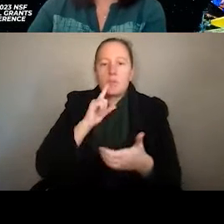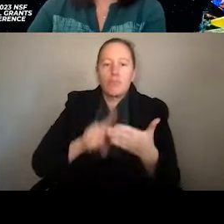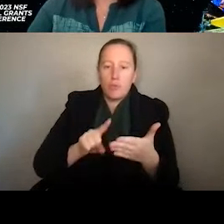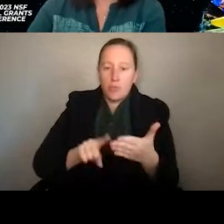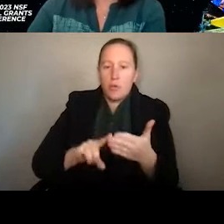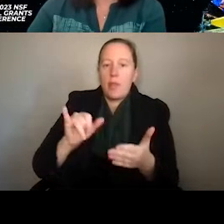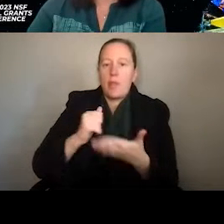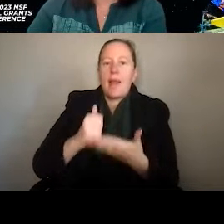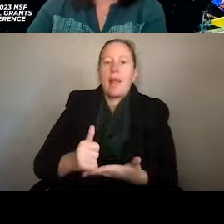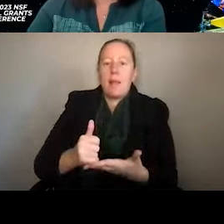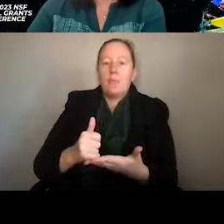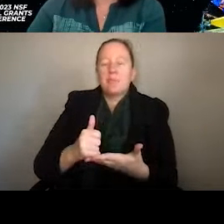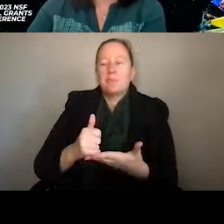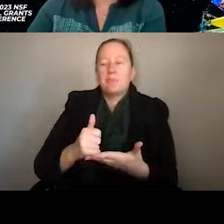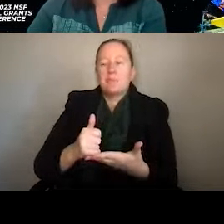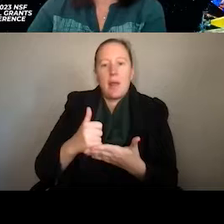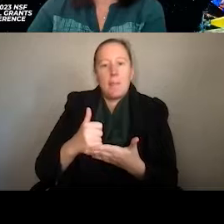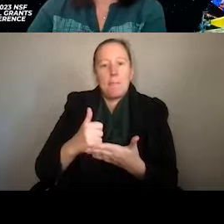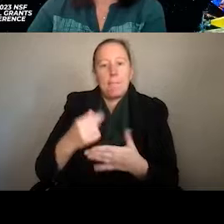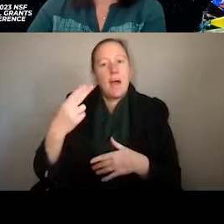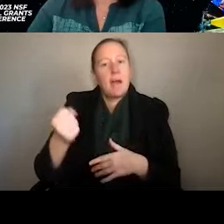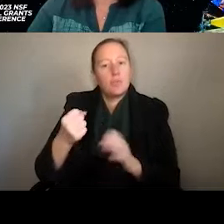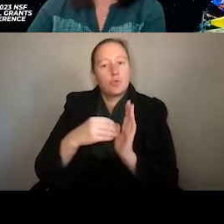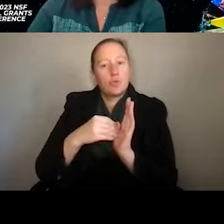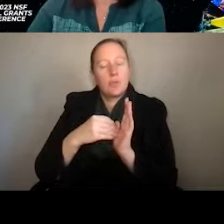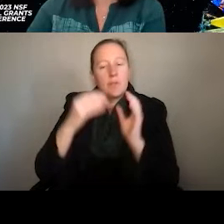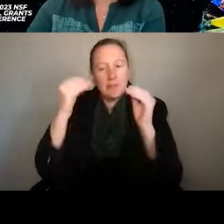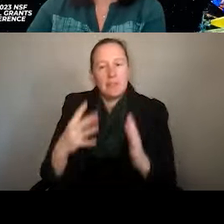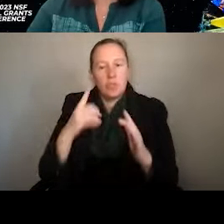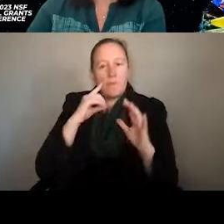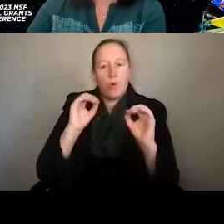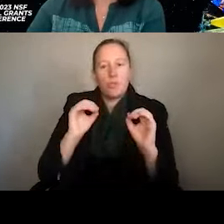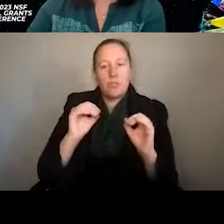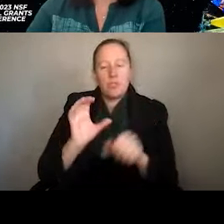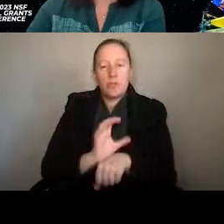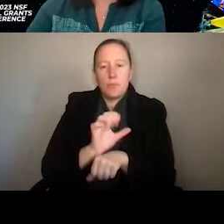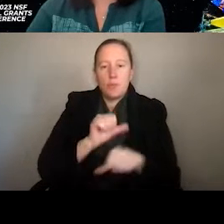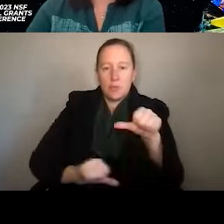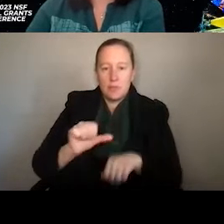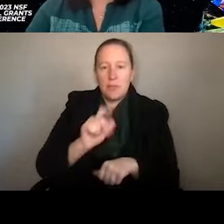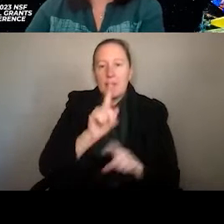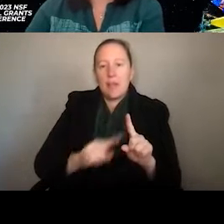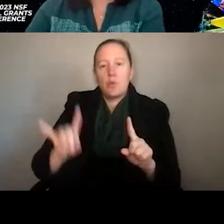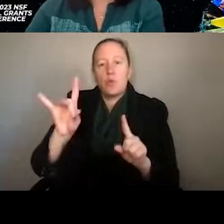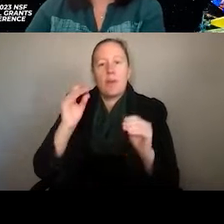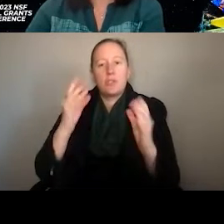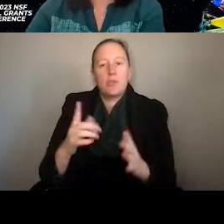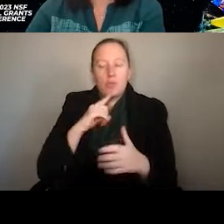helps equip high school teachers to teach computer science, K-8 teachers to incorporate computer science and